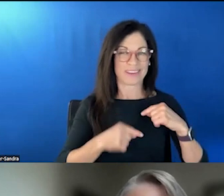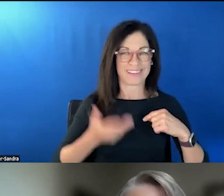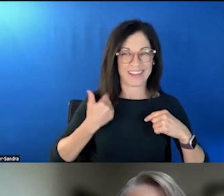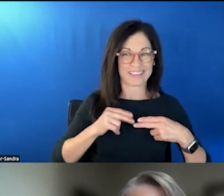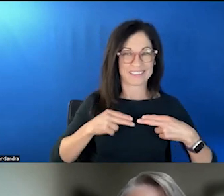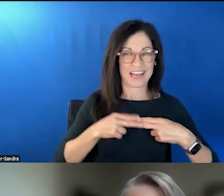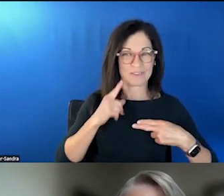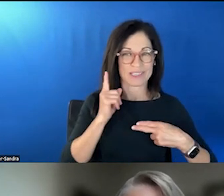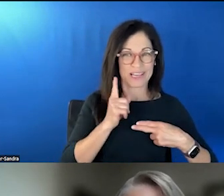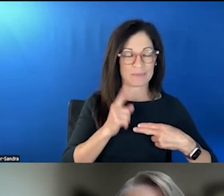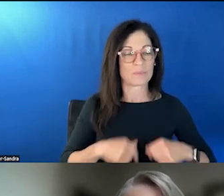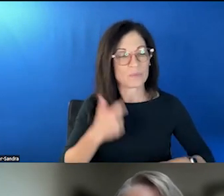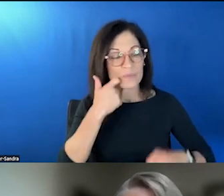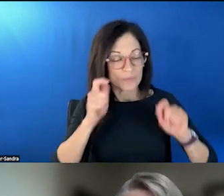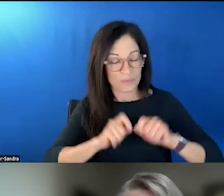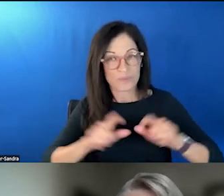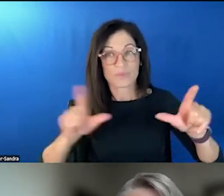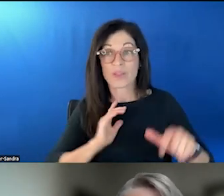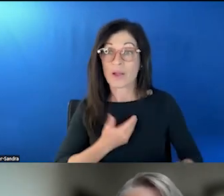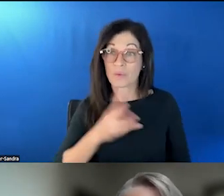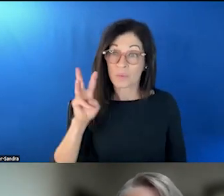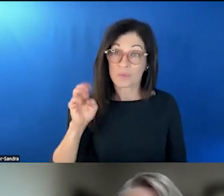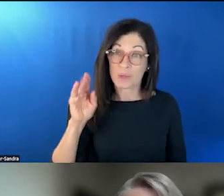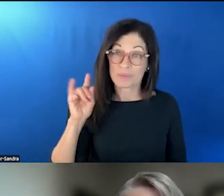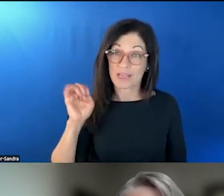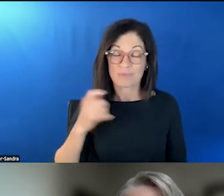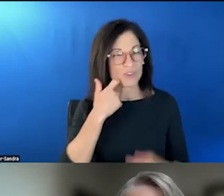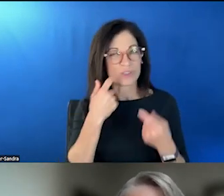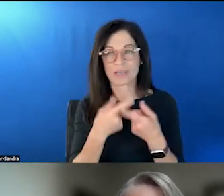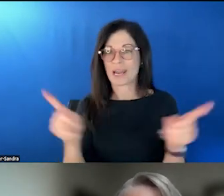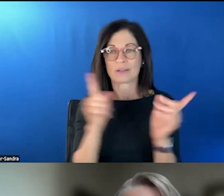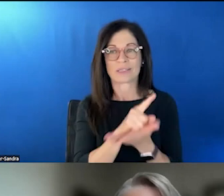WE HAVE JUST LAUNCHED OUT WEBSITE. THIS WAS ANNOUNCED LAST WEEK.